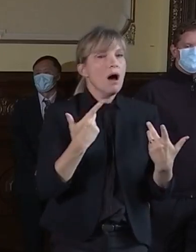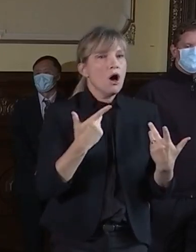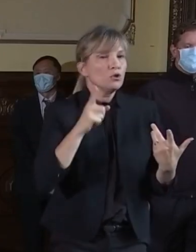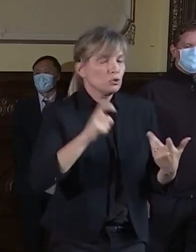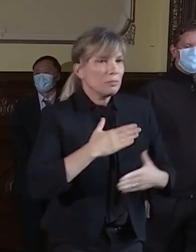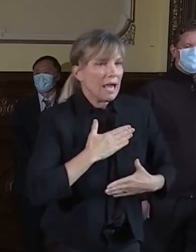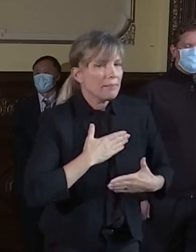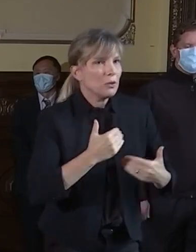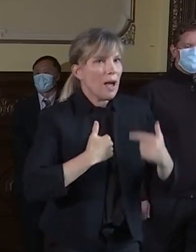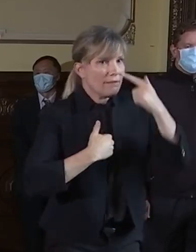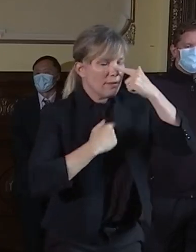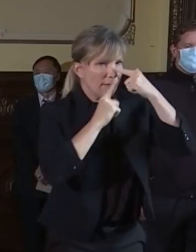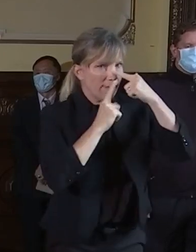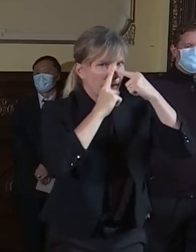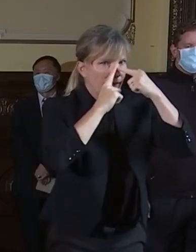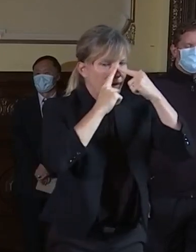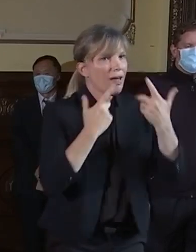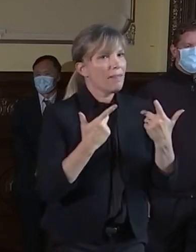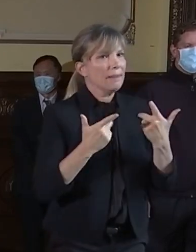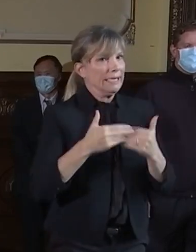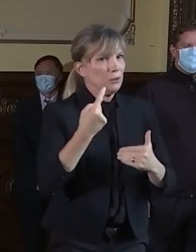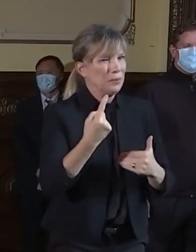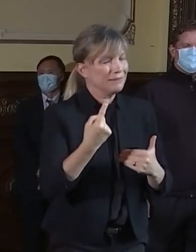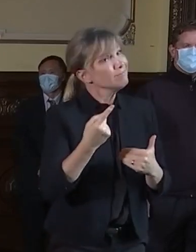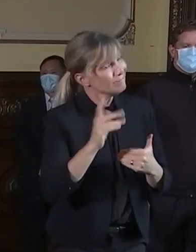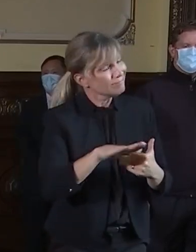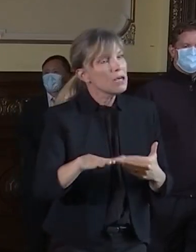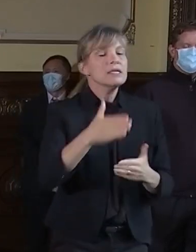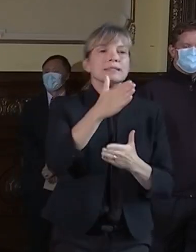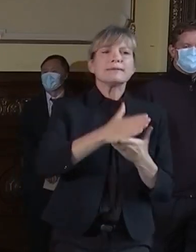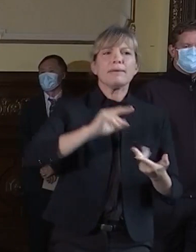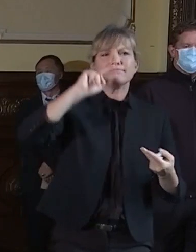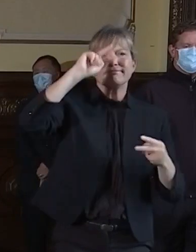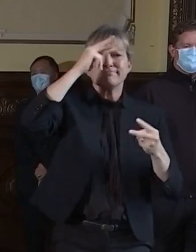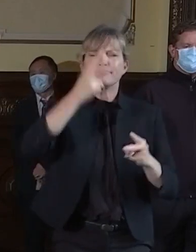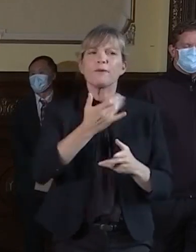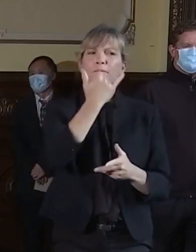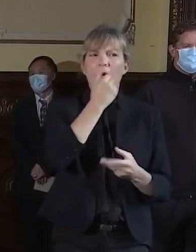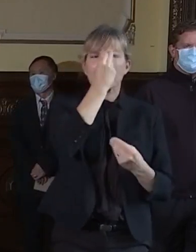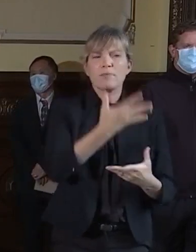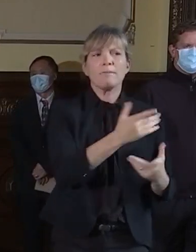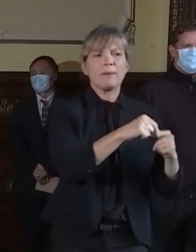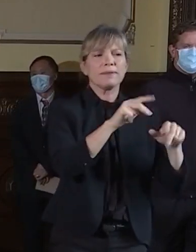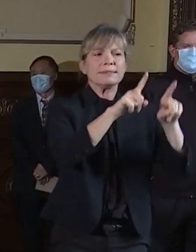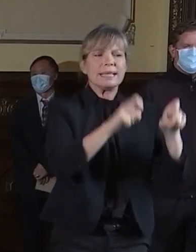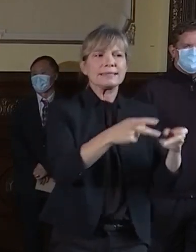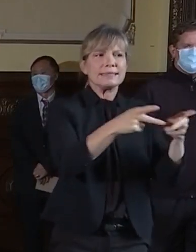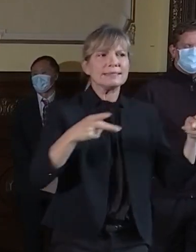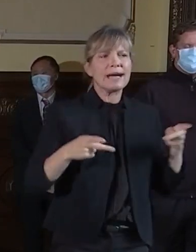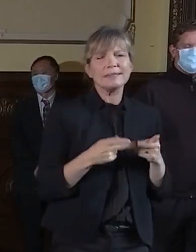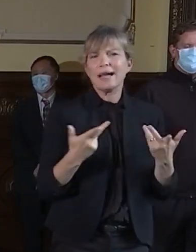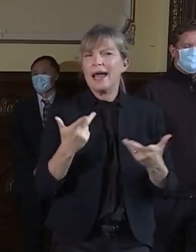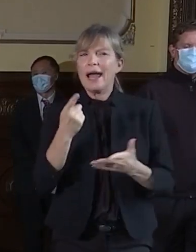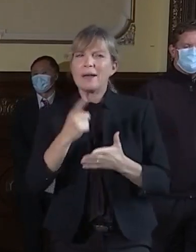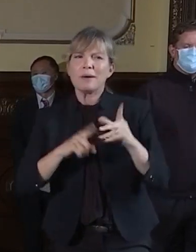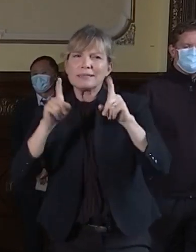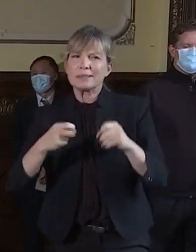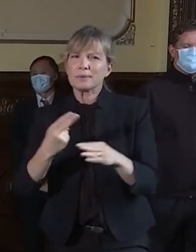AS SOMEONE WHO HAS RECEIVED THE NASAL PHARYNGEAL SWAB YOU SHOULD BE HAPPY TO HAVE THE NASAL SWAB.